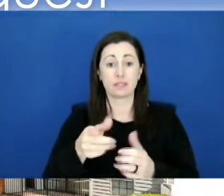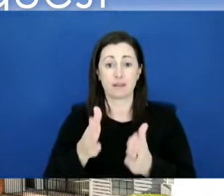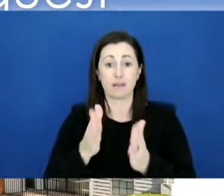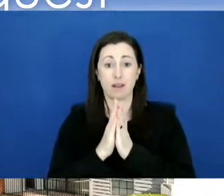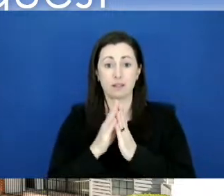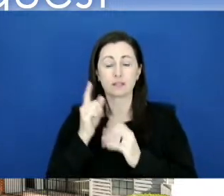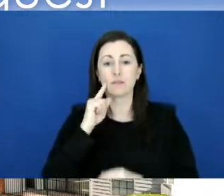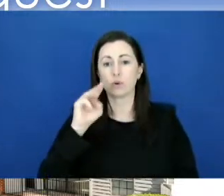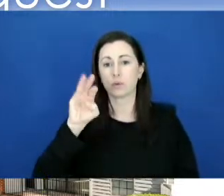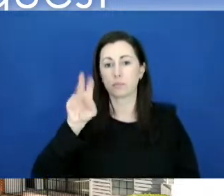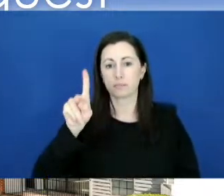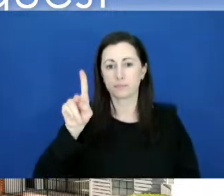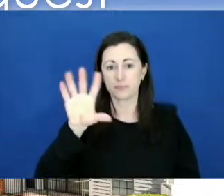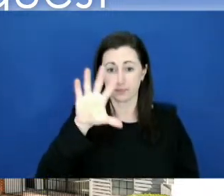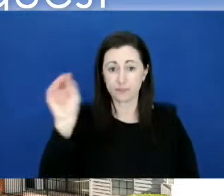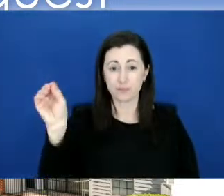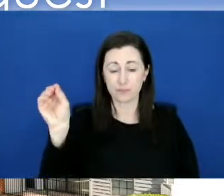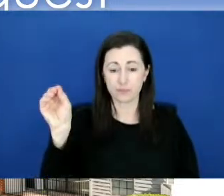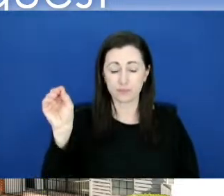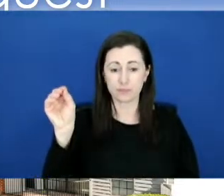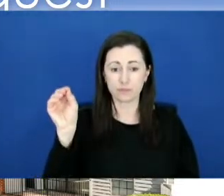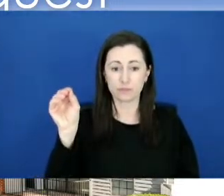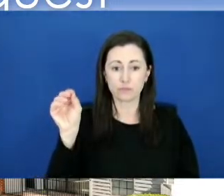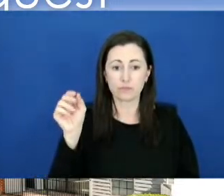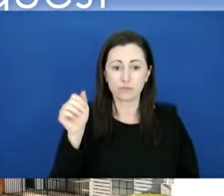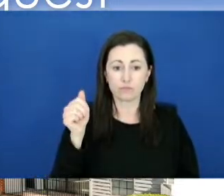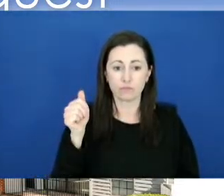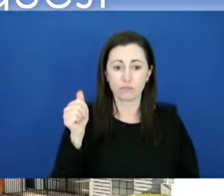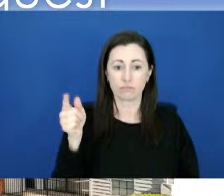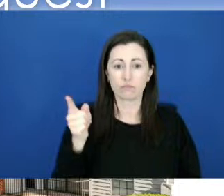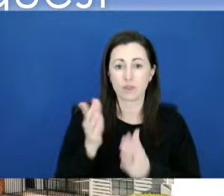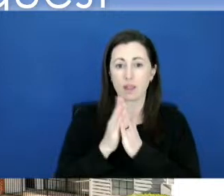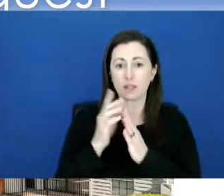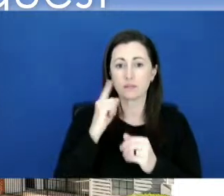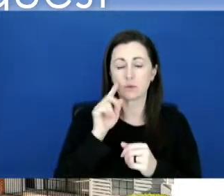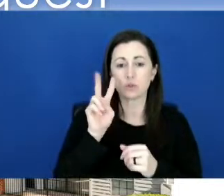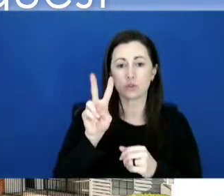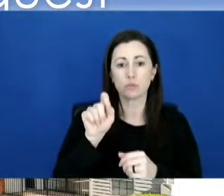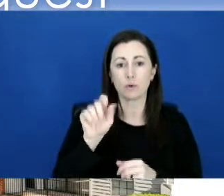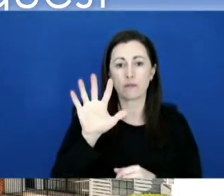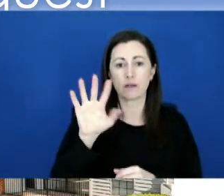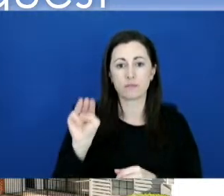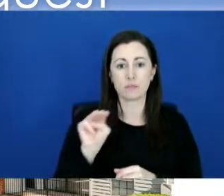LUXURY FINISHES.